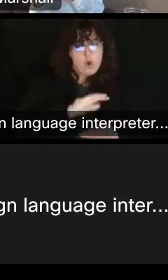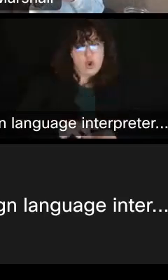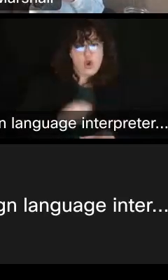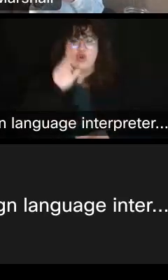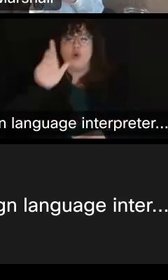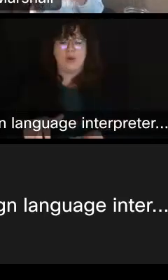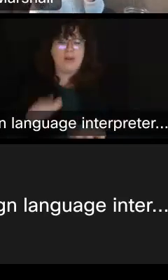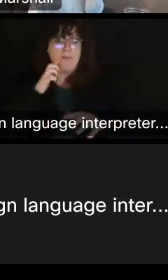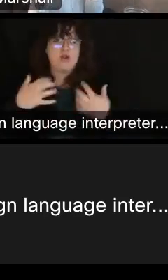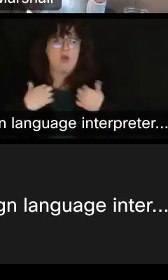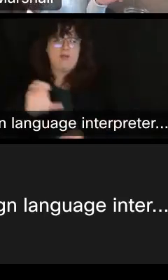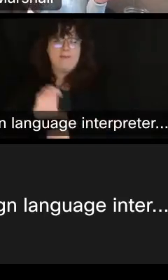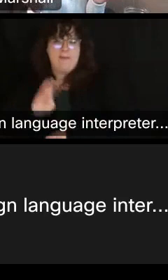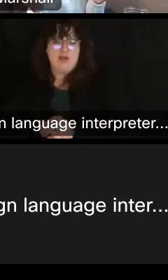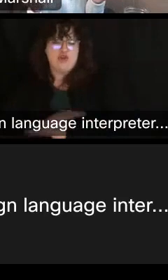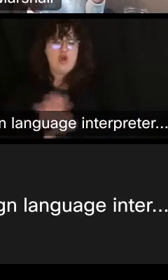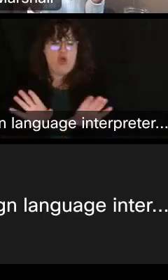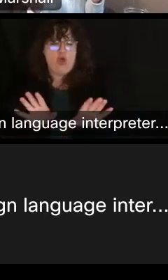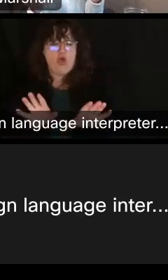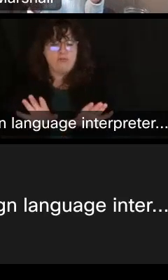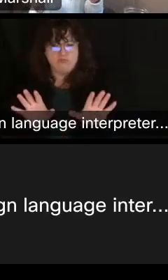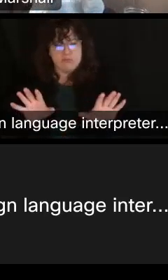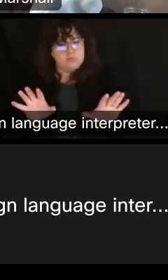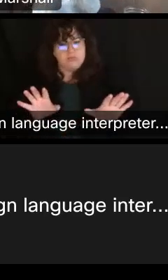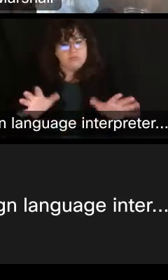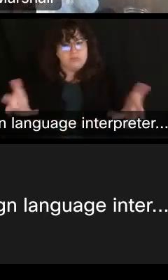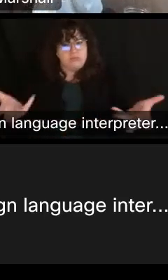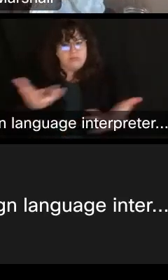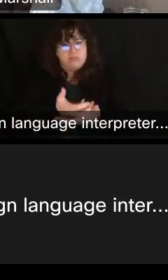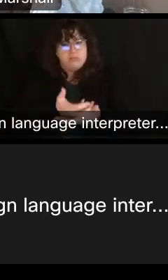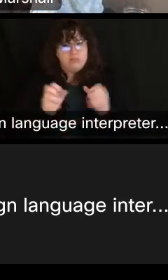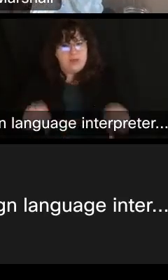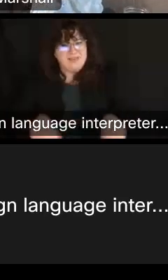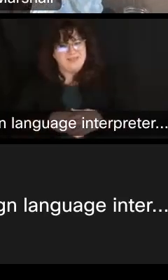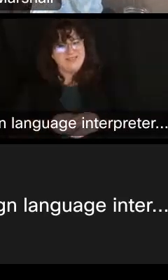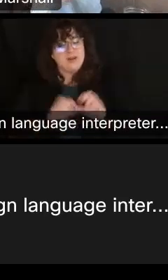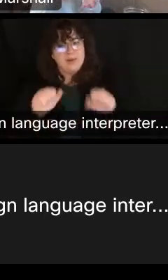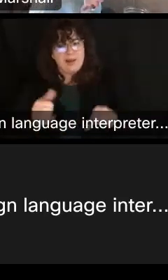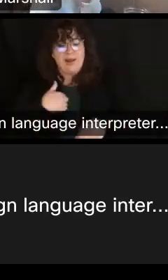case manager. It can come in a couple different ways, you can have a case manager from waiver,